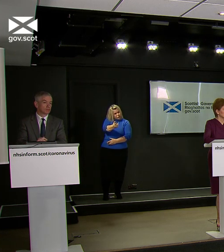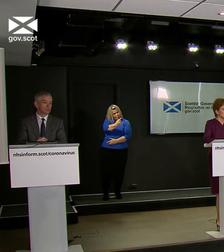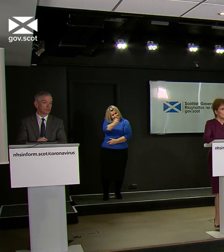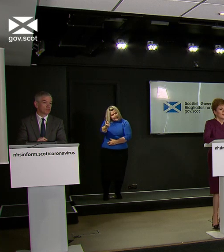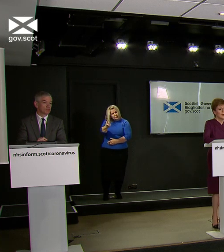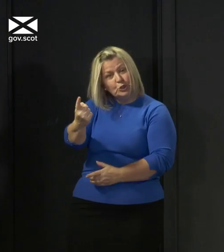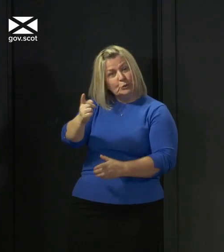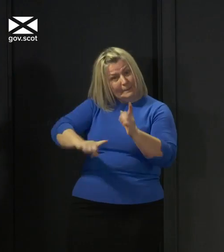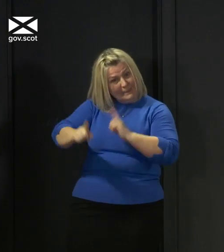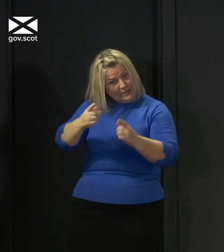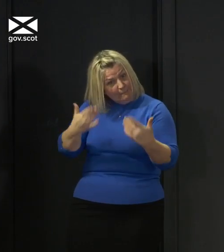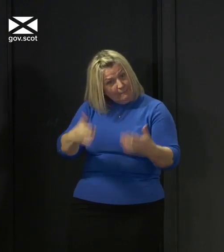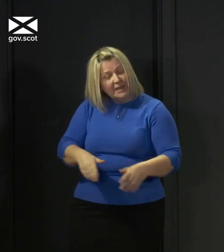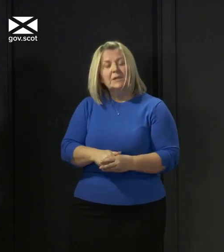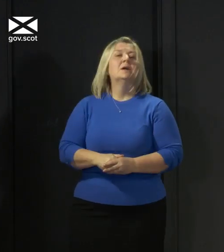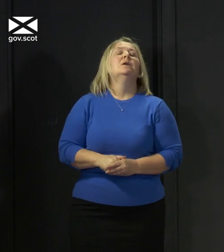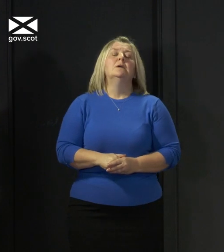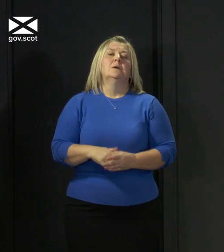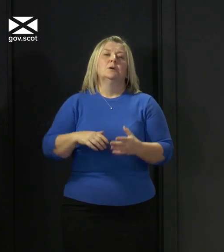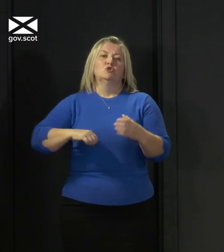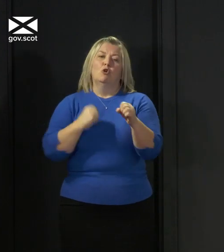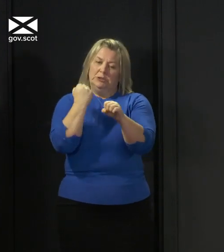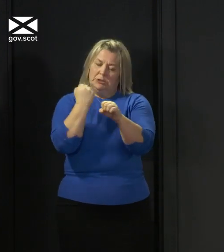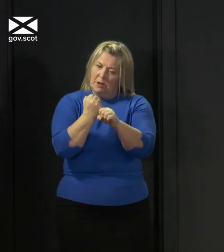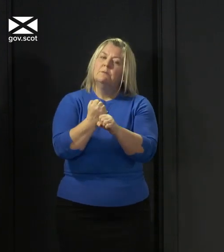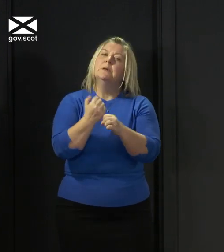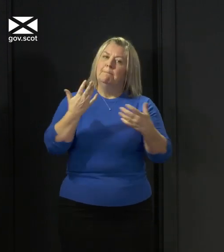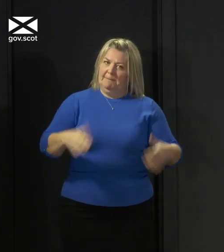the Scottish Government has attended all of the cobra meetings that we've been